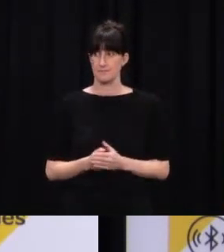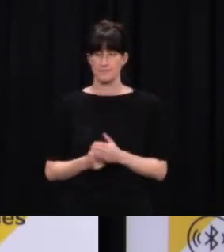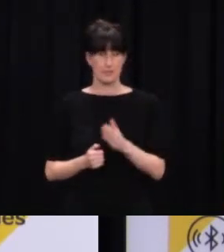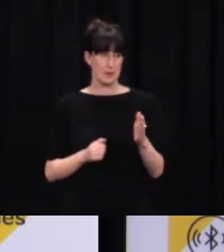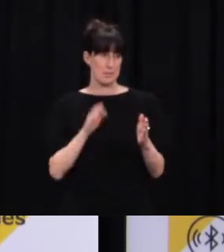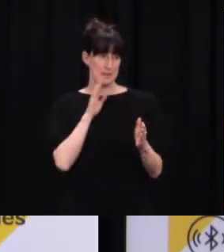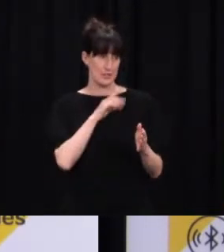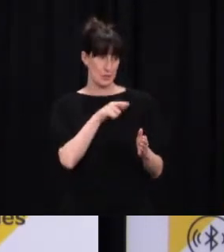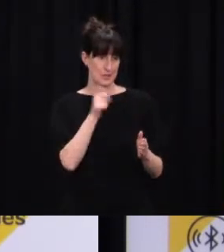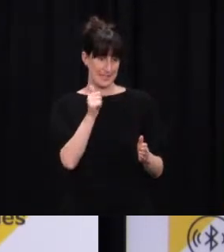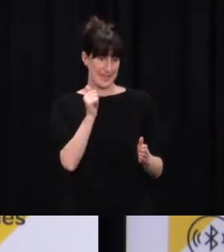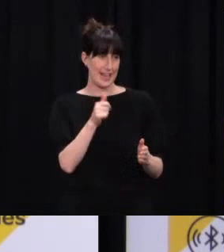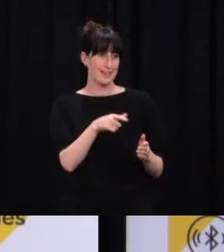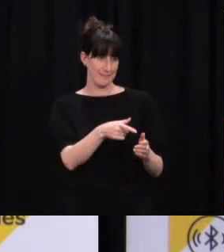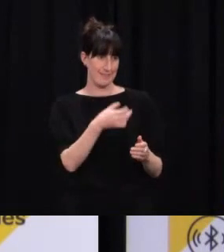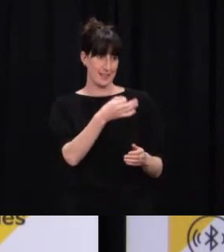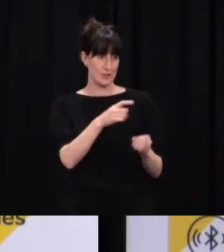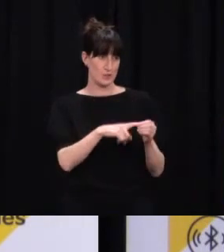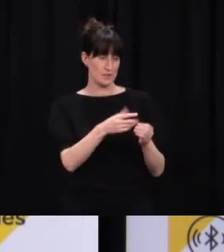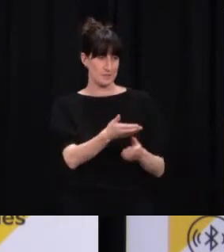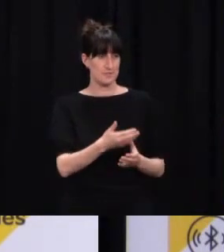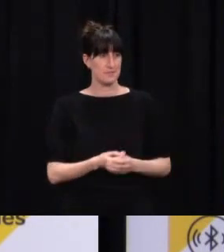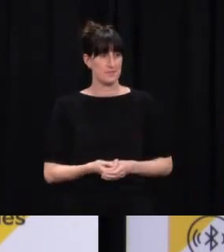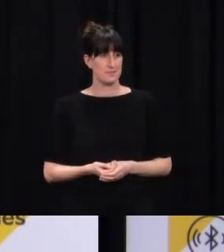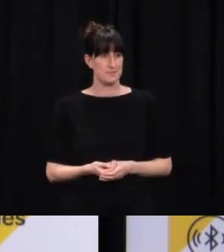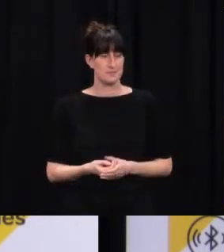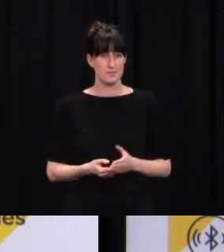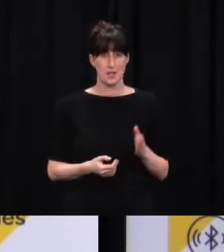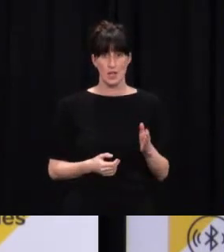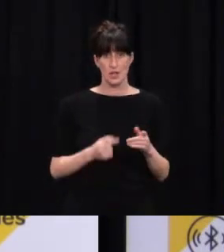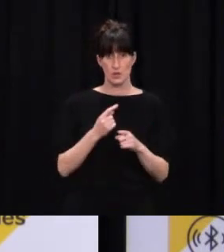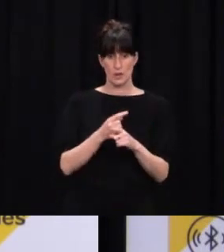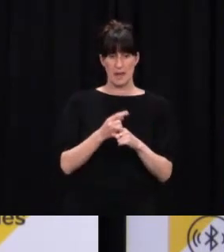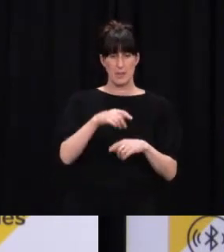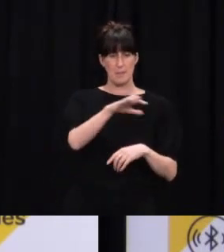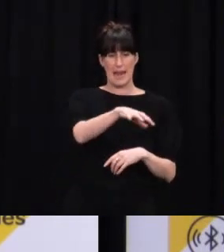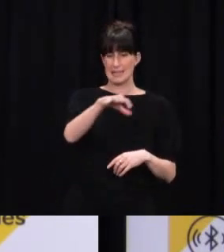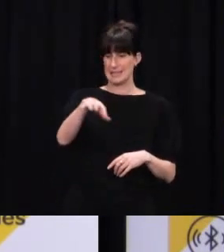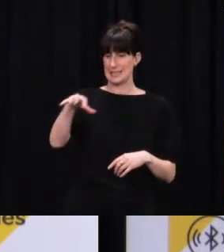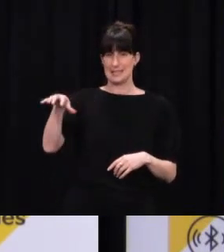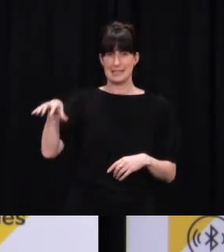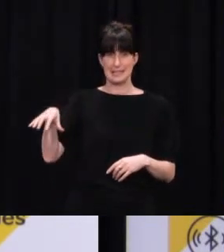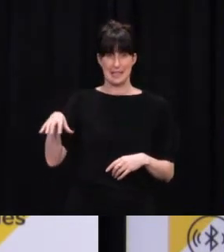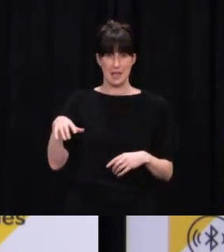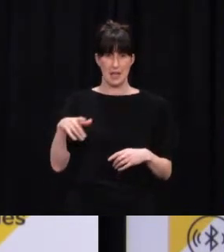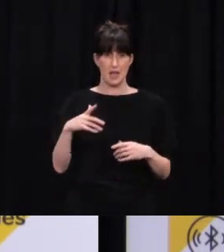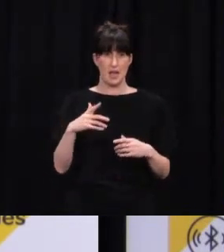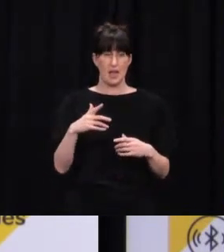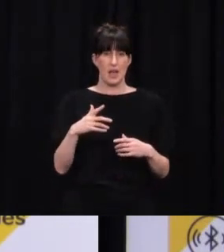concern. Every single element